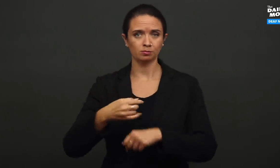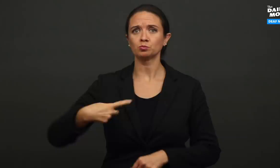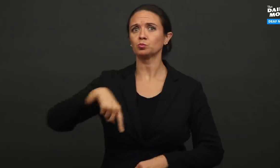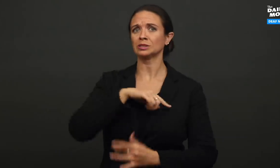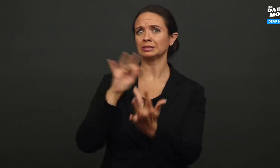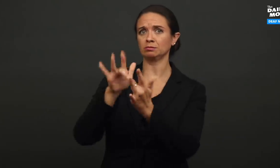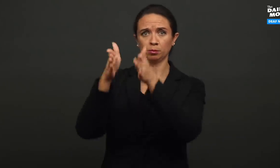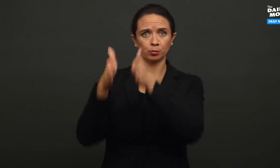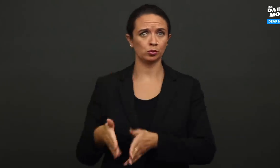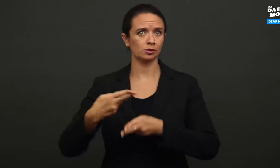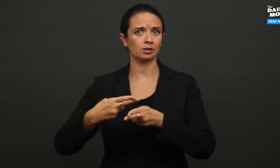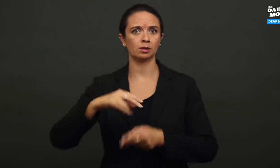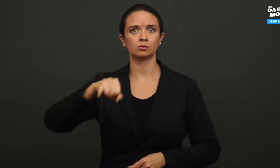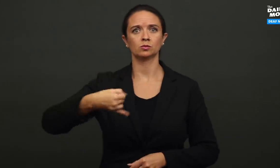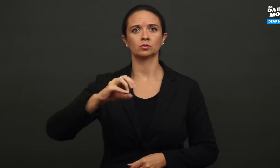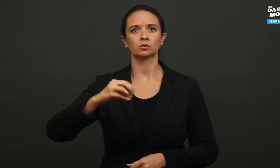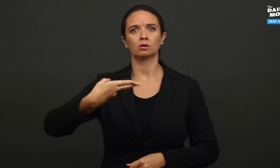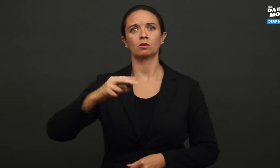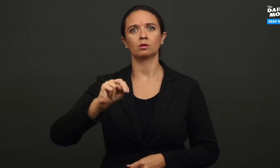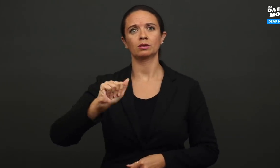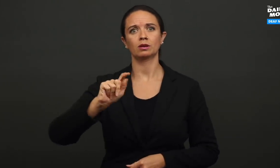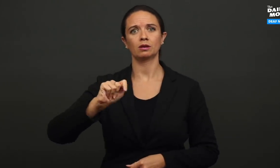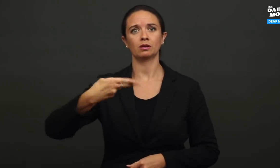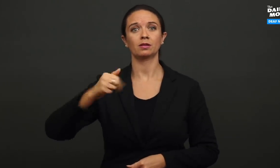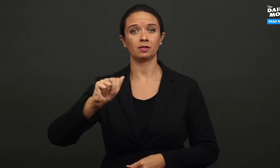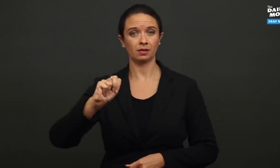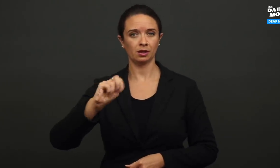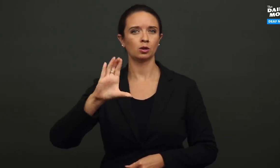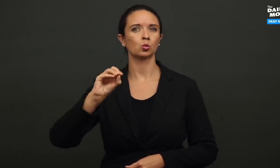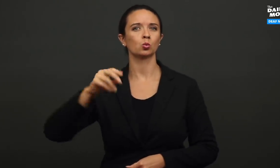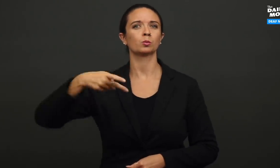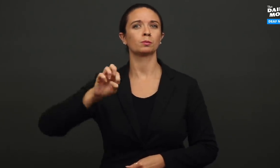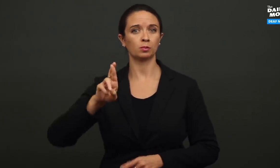We reached out to a person named Johnathan Cooper